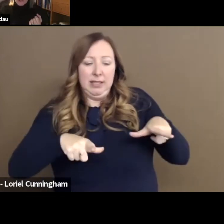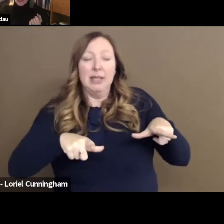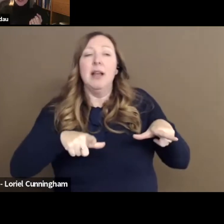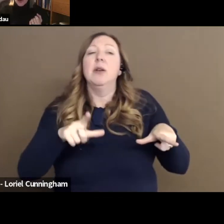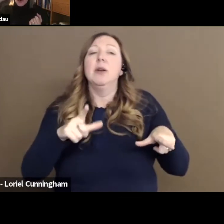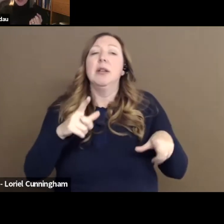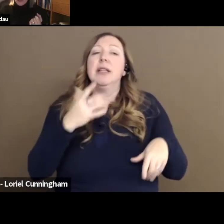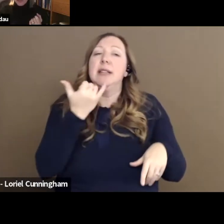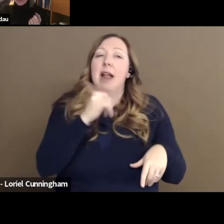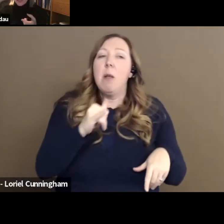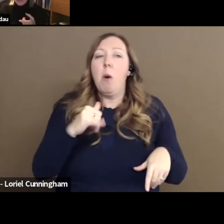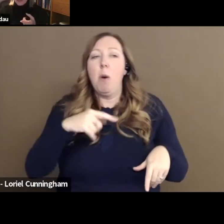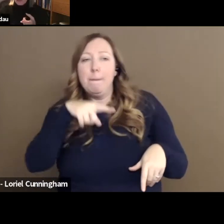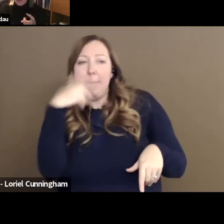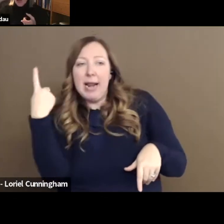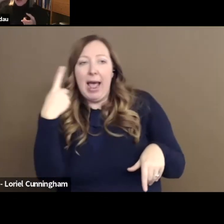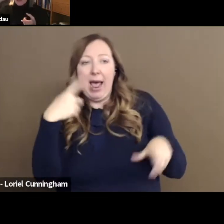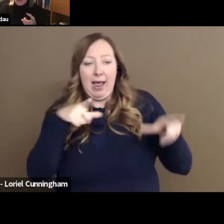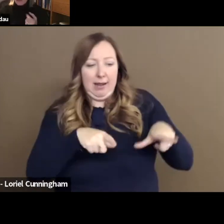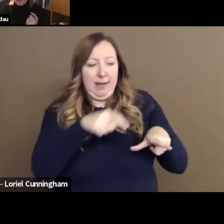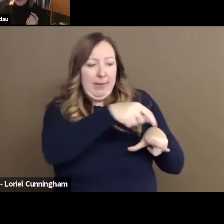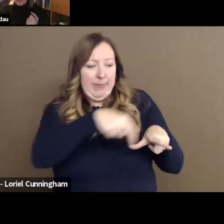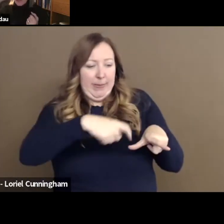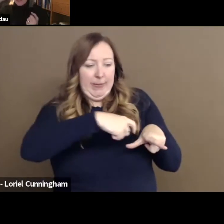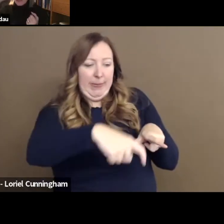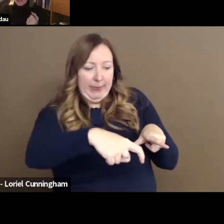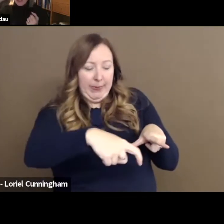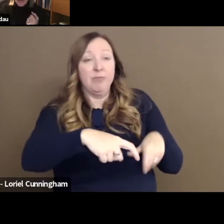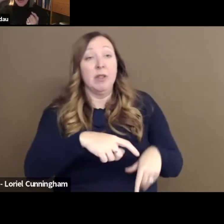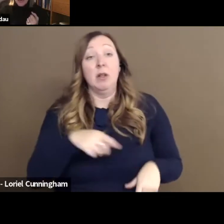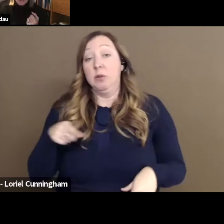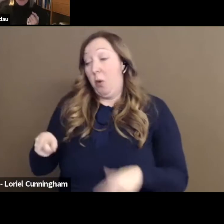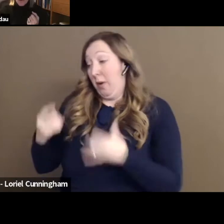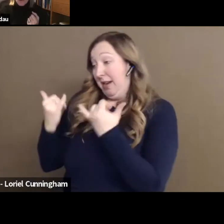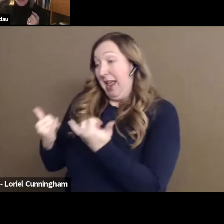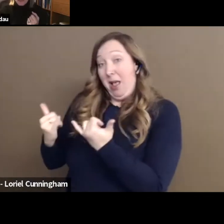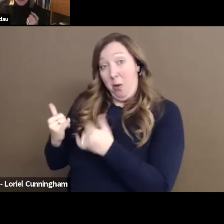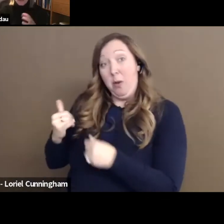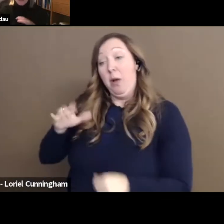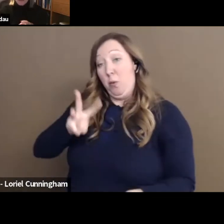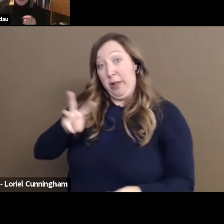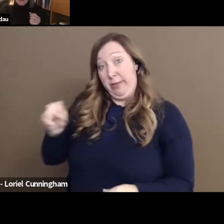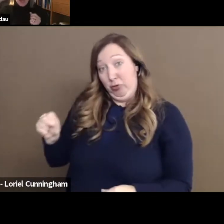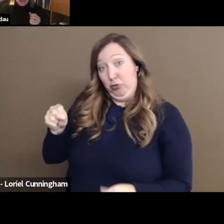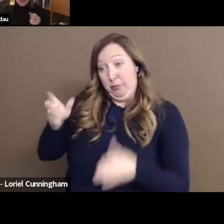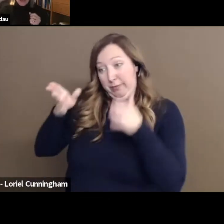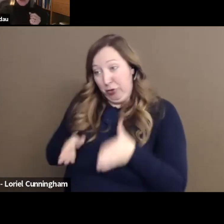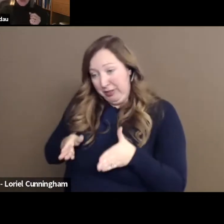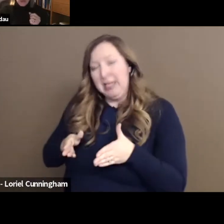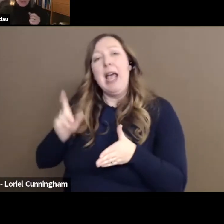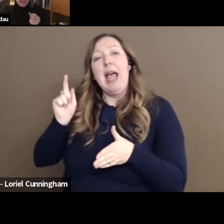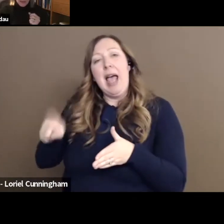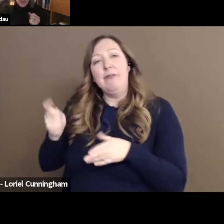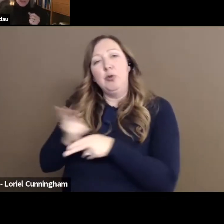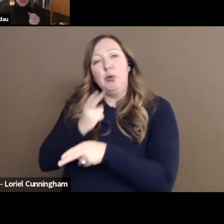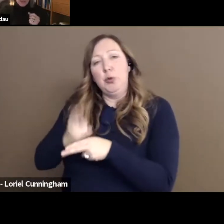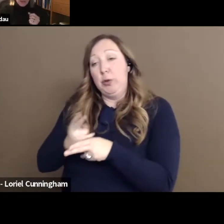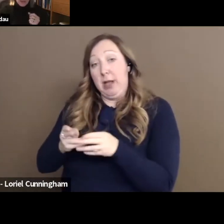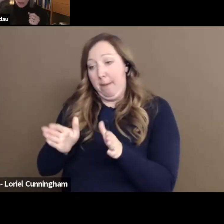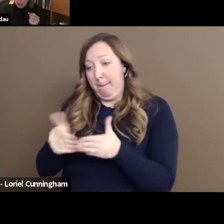is charged with taking these blocks which have different designs on each side and forming the blocks together so